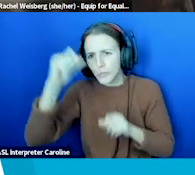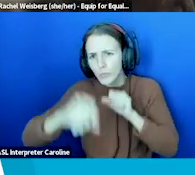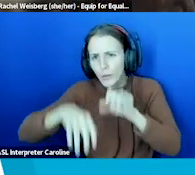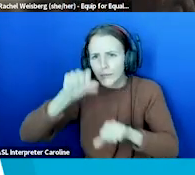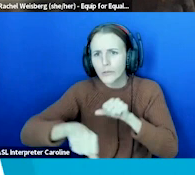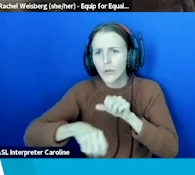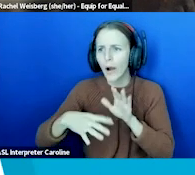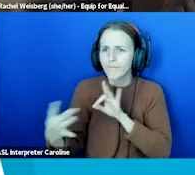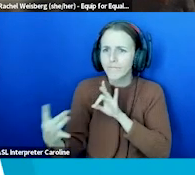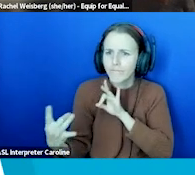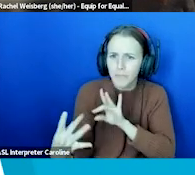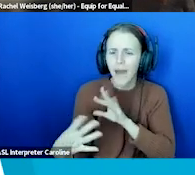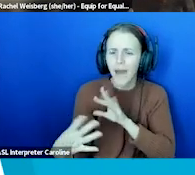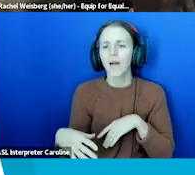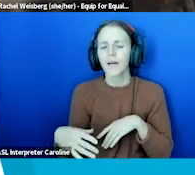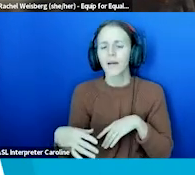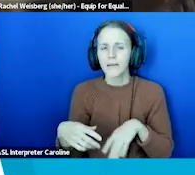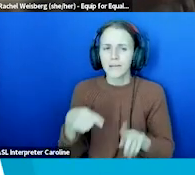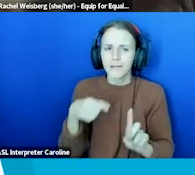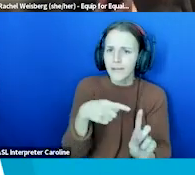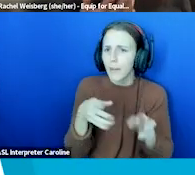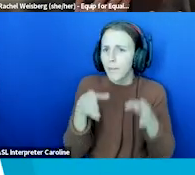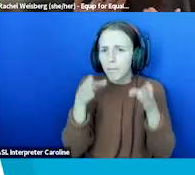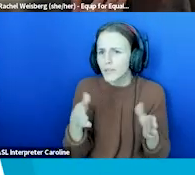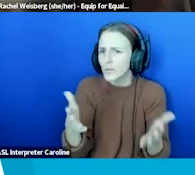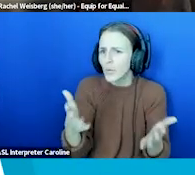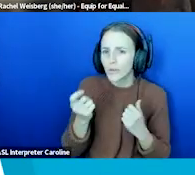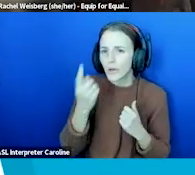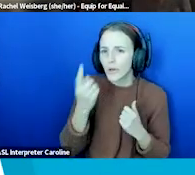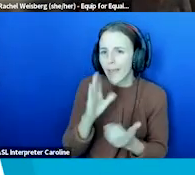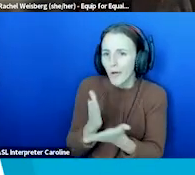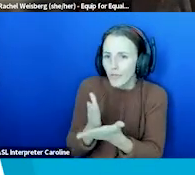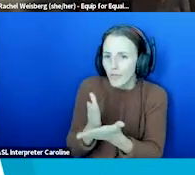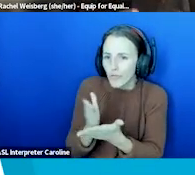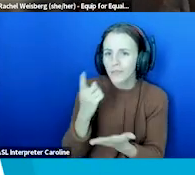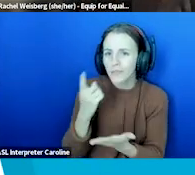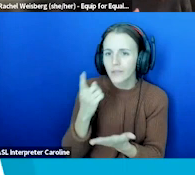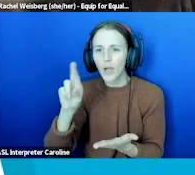FACILITATOR. IF SOMEONE HAS QUESTIONS AND, OR BRAINSTORM OR BOUNCE IDEAS